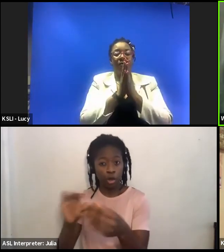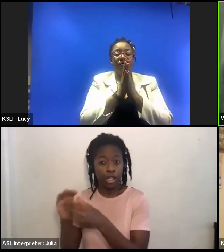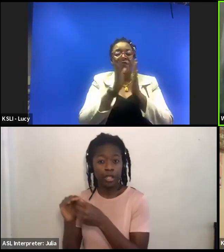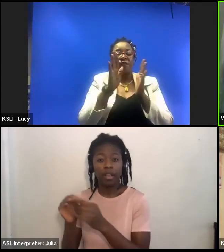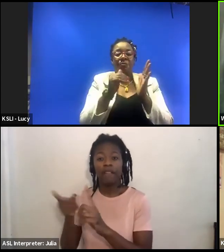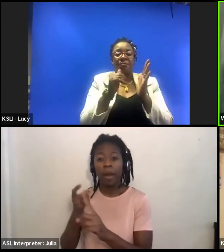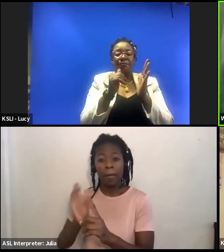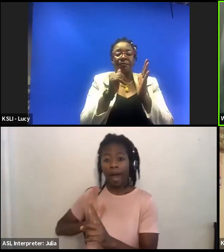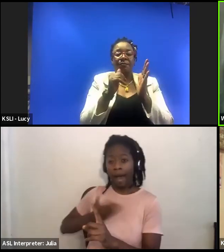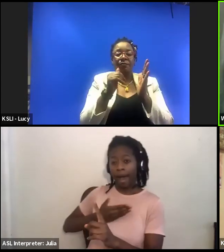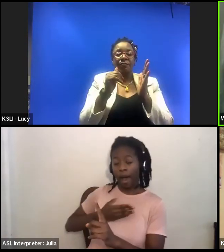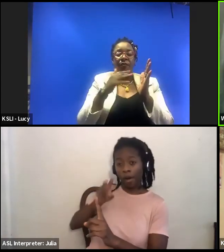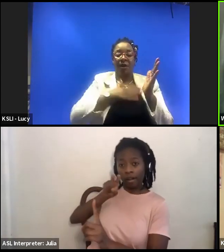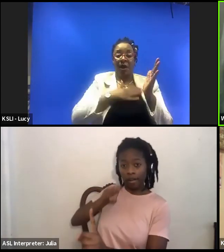We've always had stories